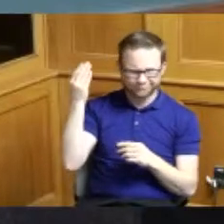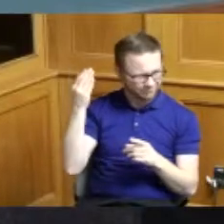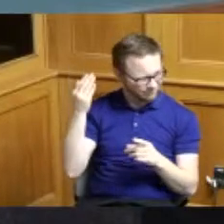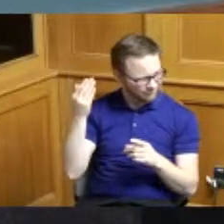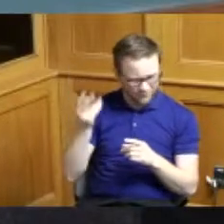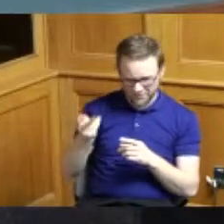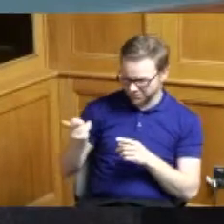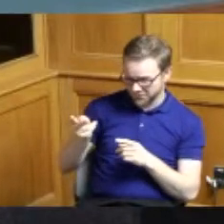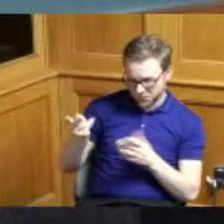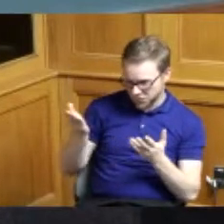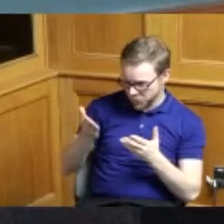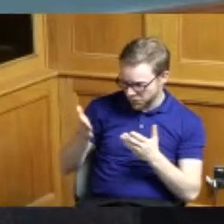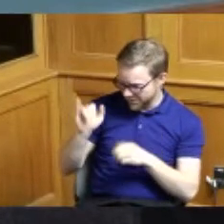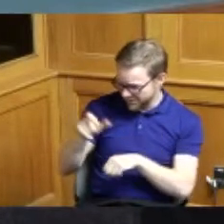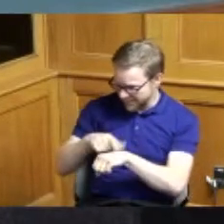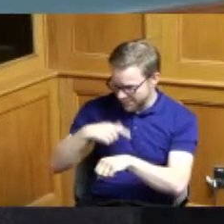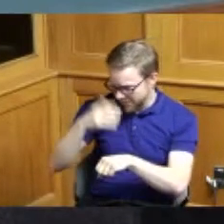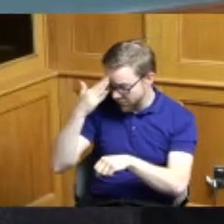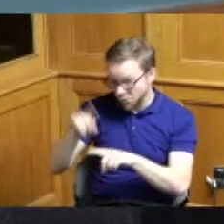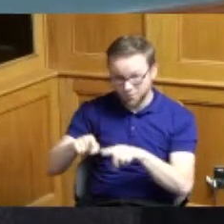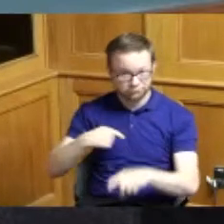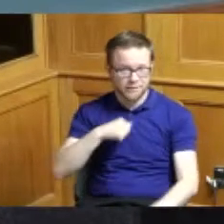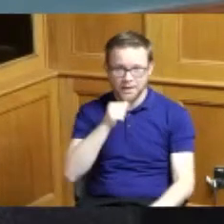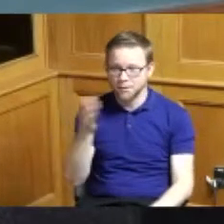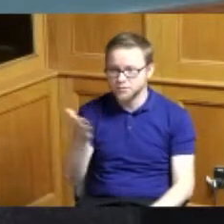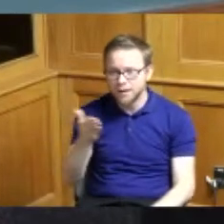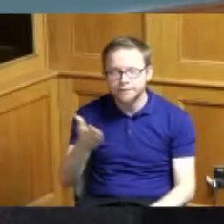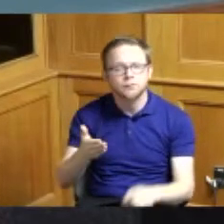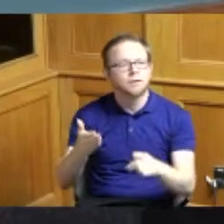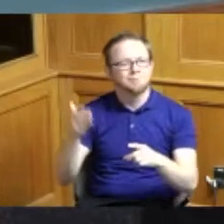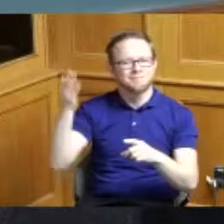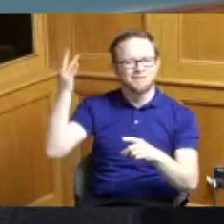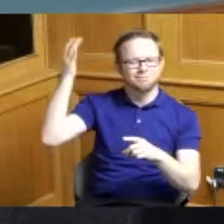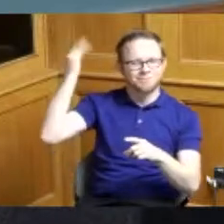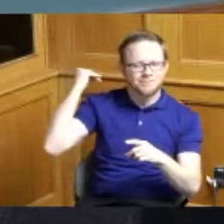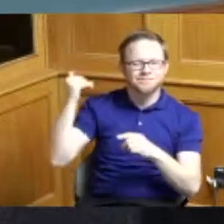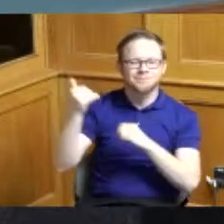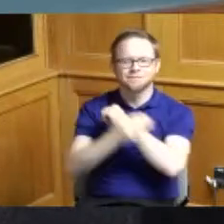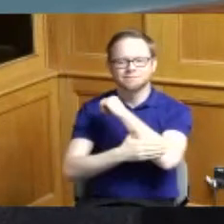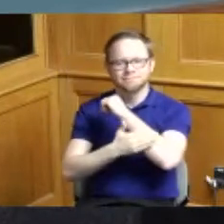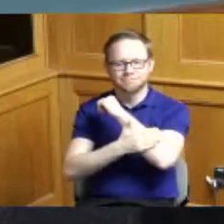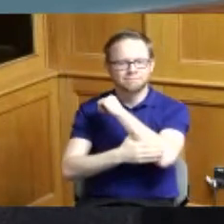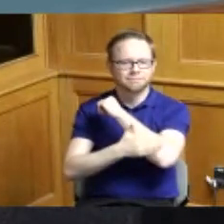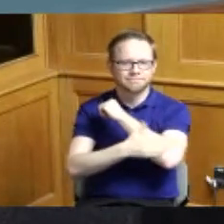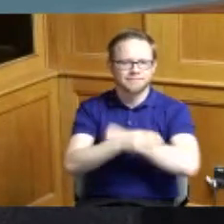other members were here then or not when they said we were going to go for the World Cup uh but I'm